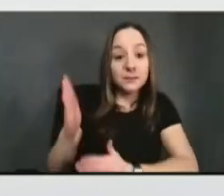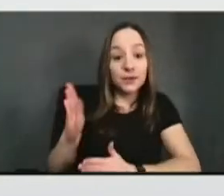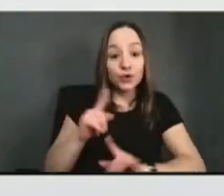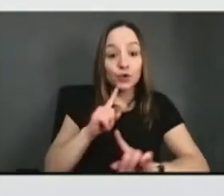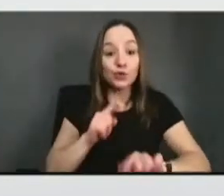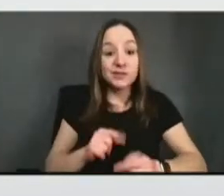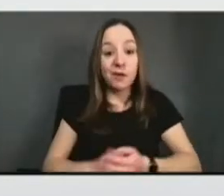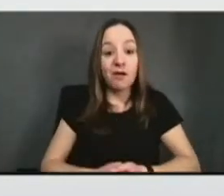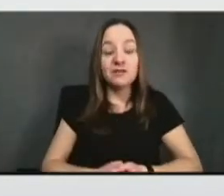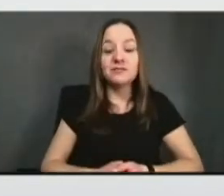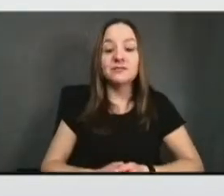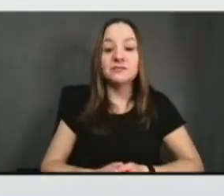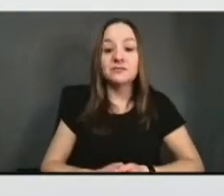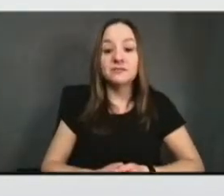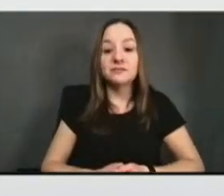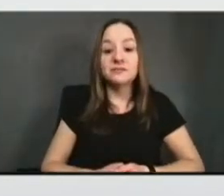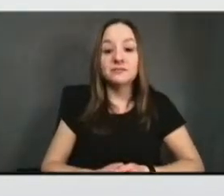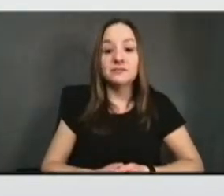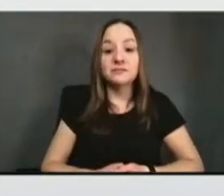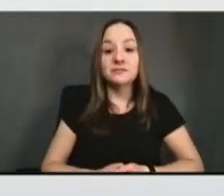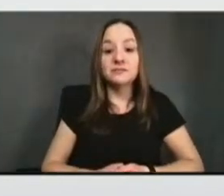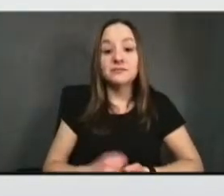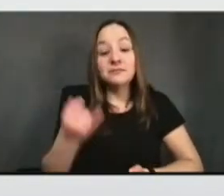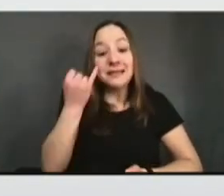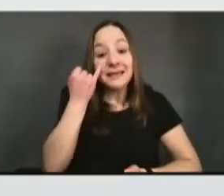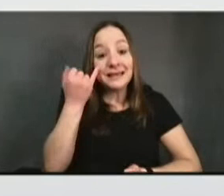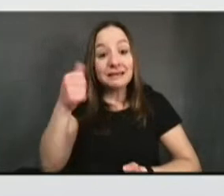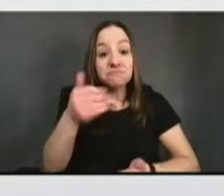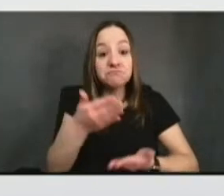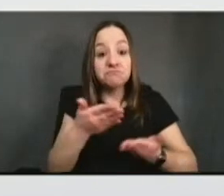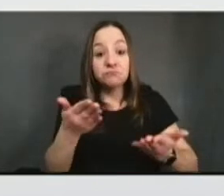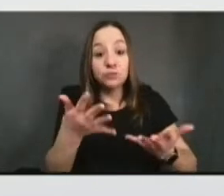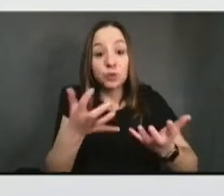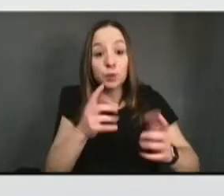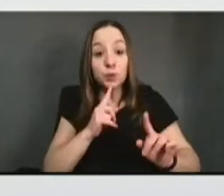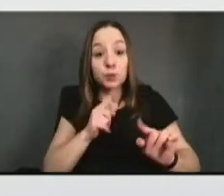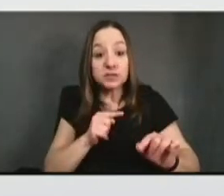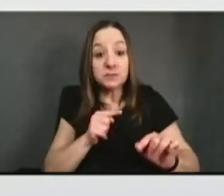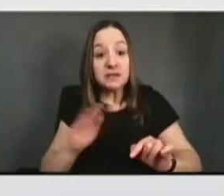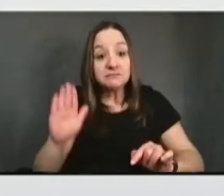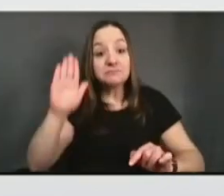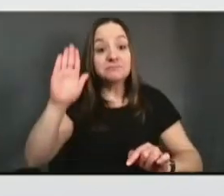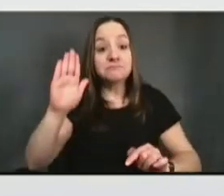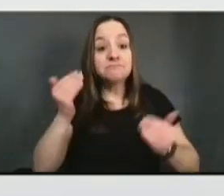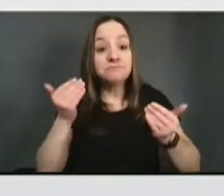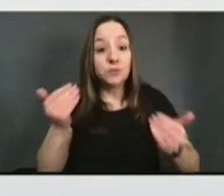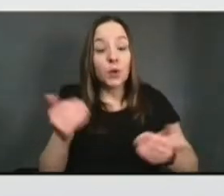those down and I'll call on our panel to address those to our Panelists. If you have a point